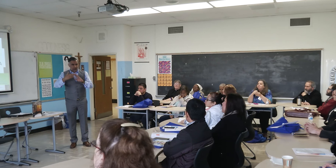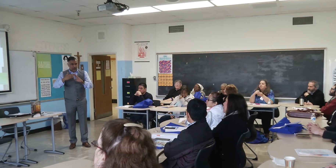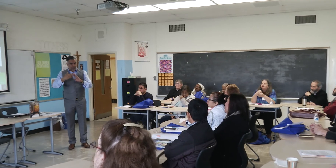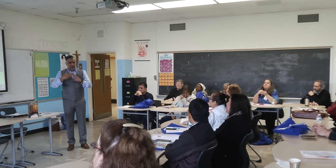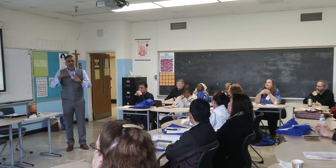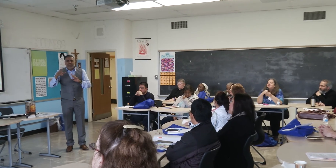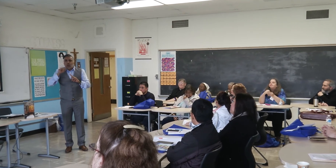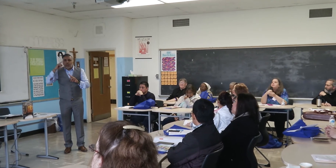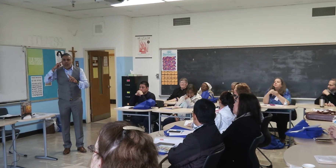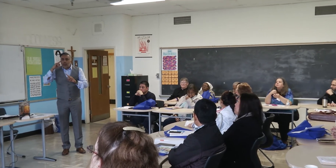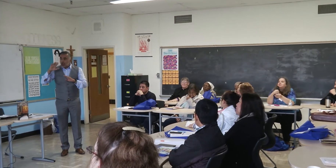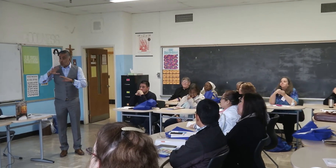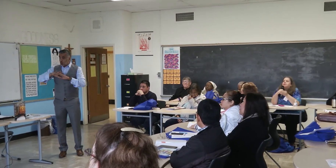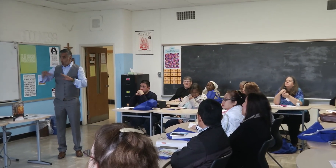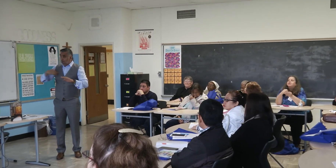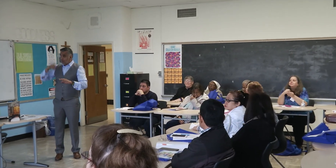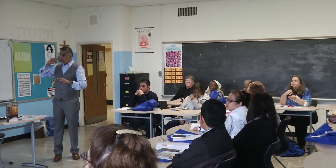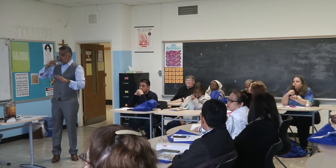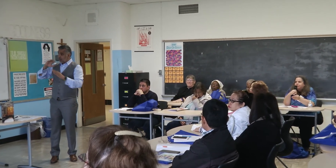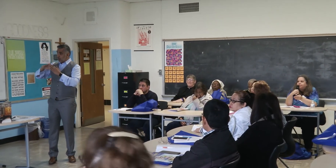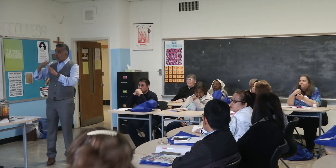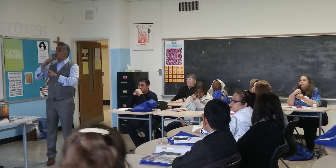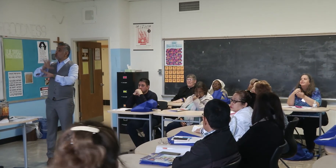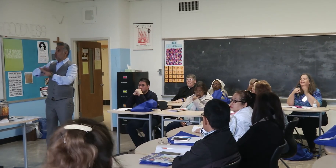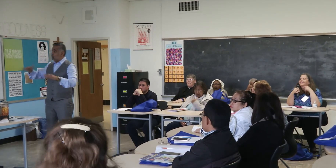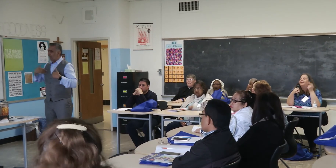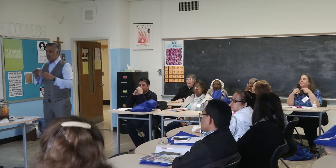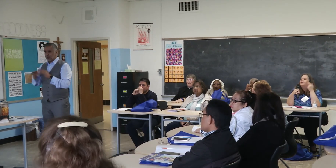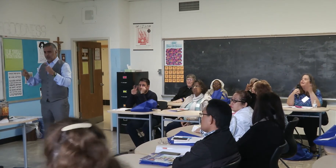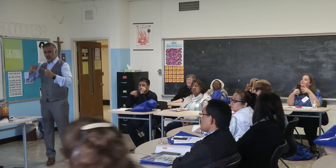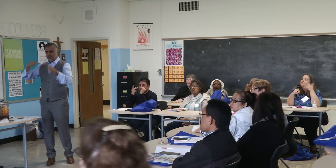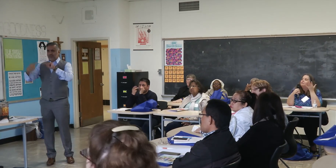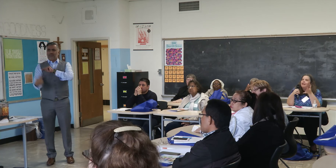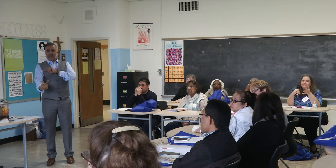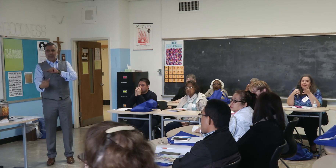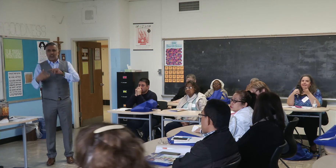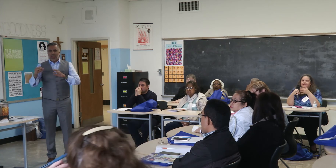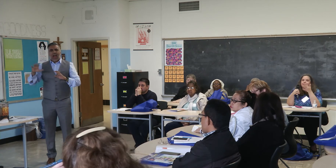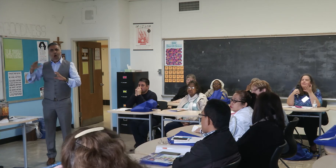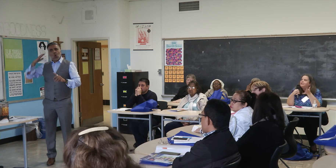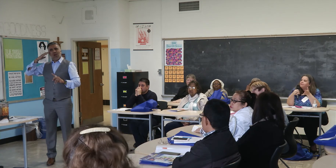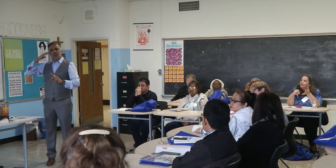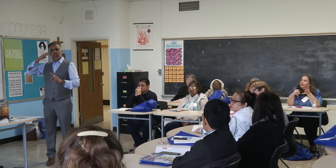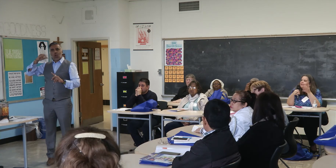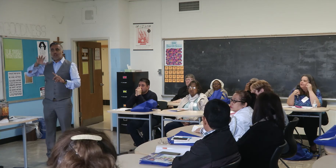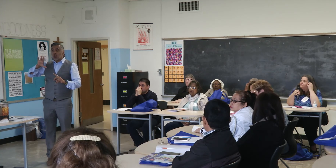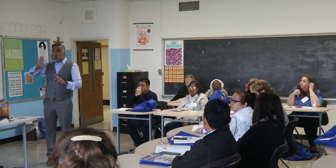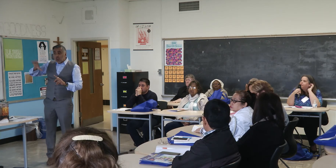you don't have any deaf people in the community because you don't have interpreters." So, you know, that sort of awareness of what the needs are